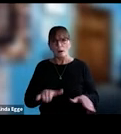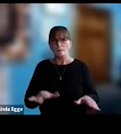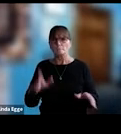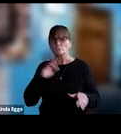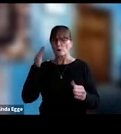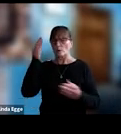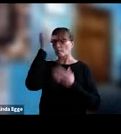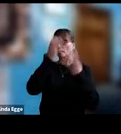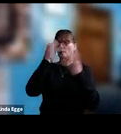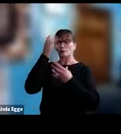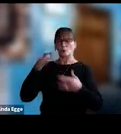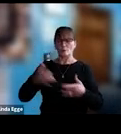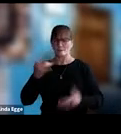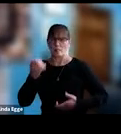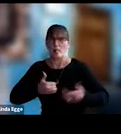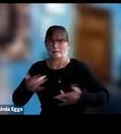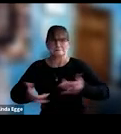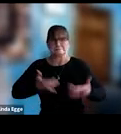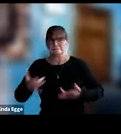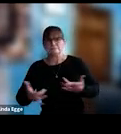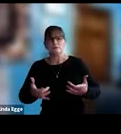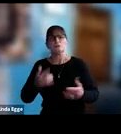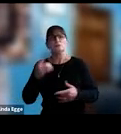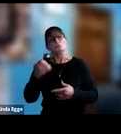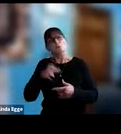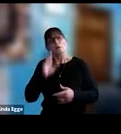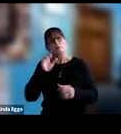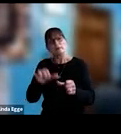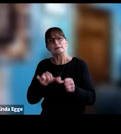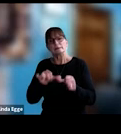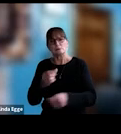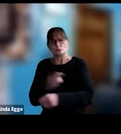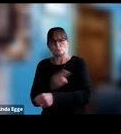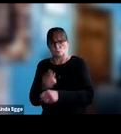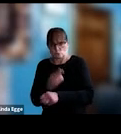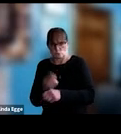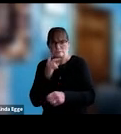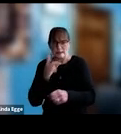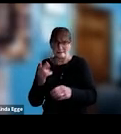or feelings of anxiety? So they continued to use, and the use progressed over time.